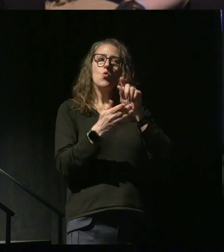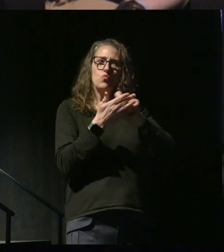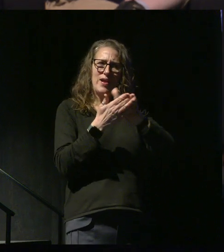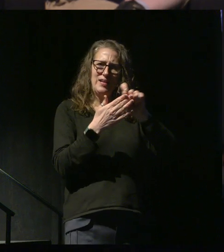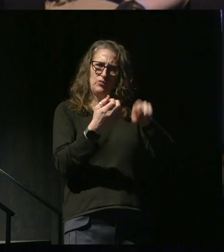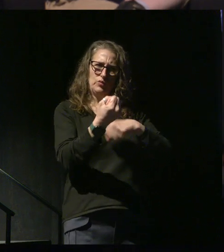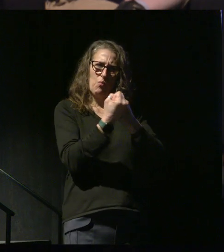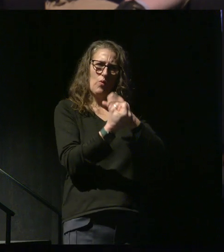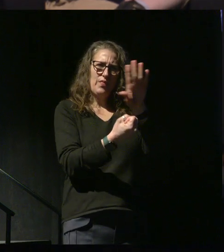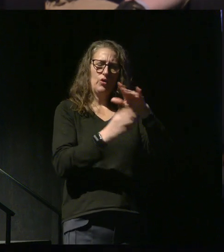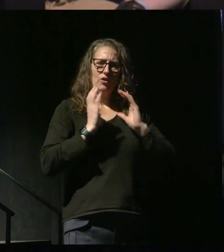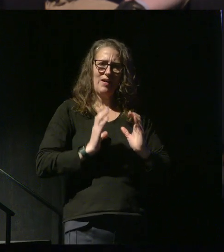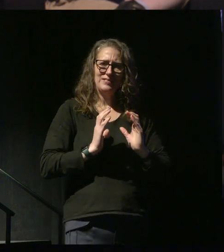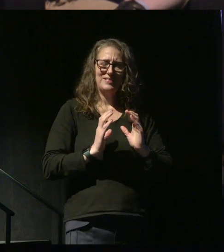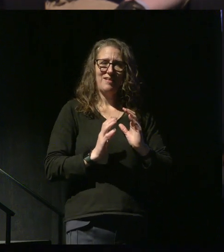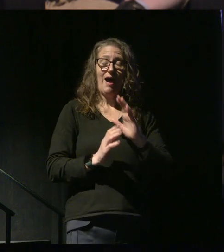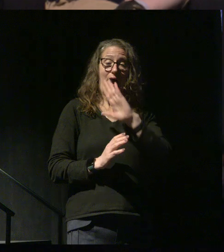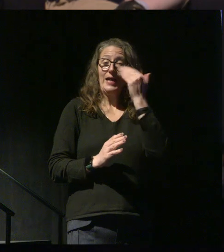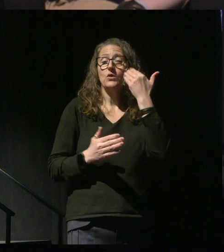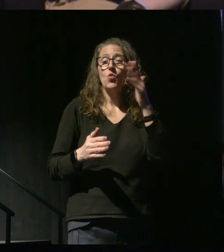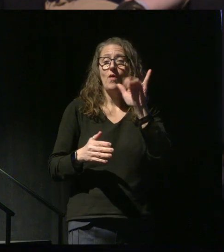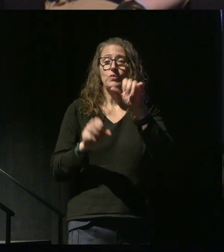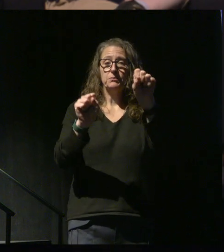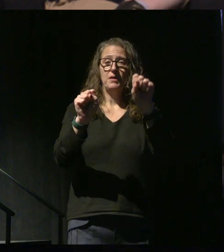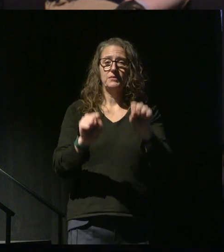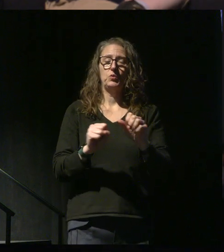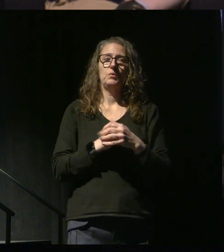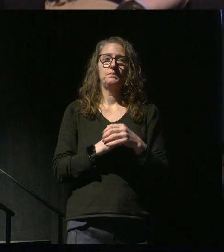Like, I think in many ways I see Katie